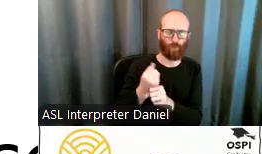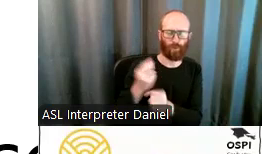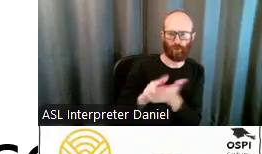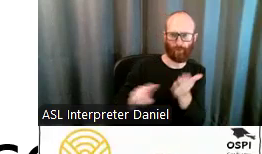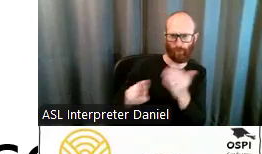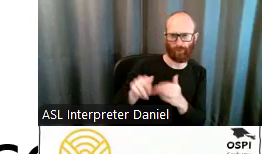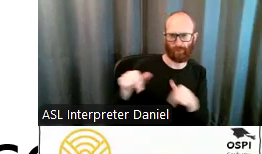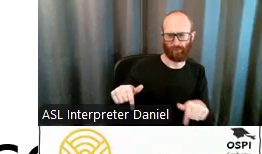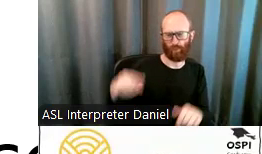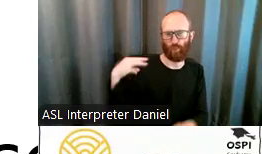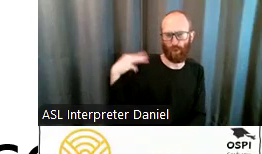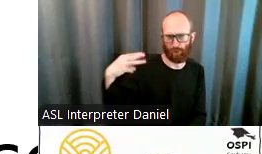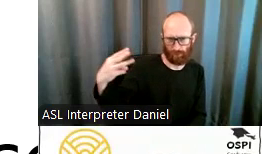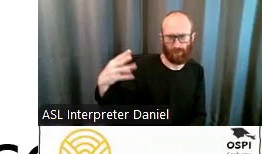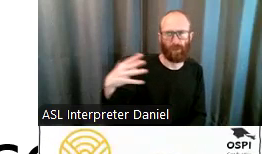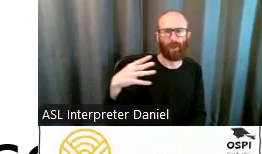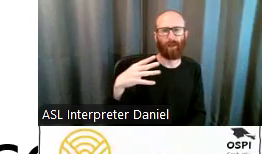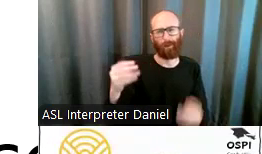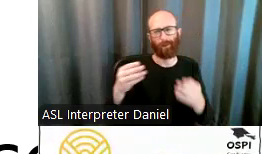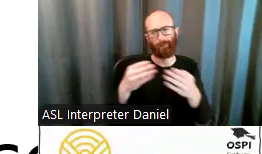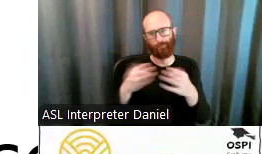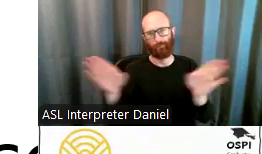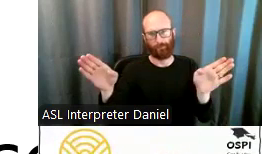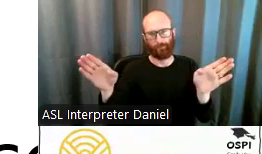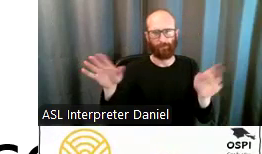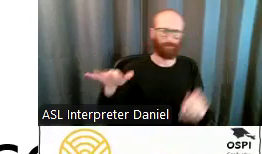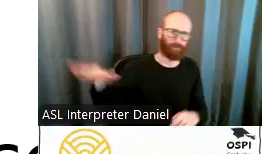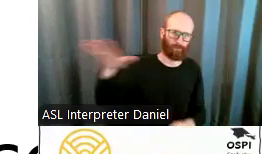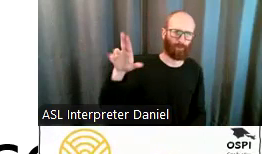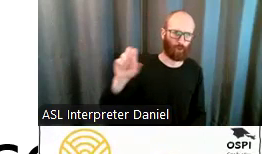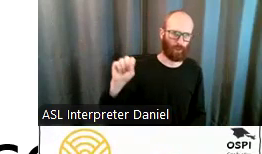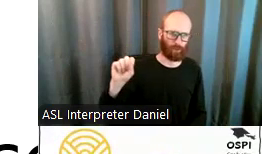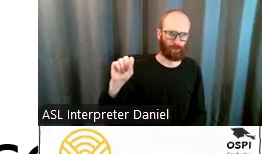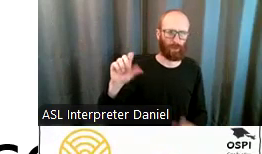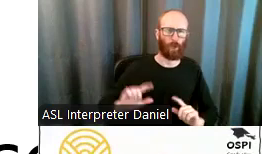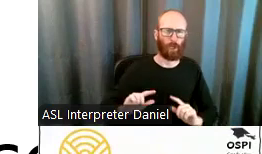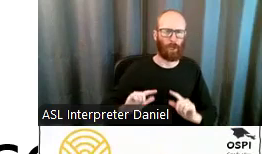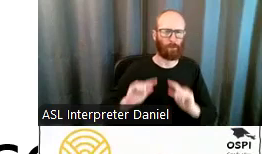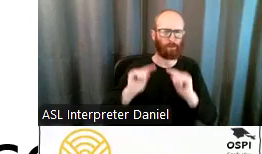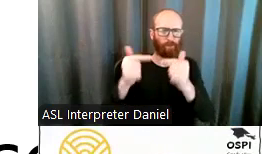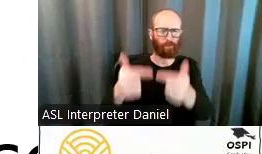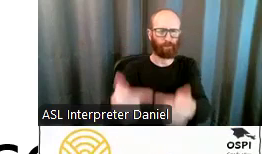Washington state and generally in the United States and not closing off that